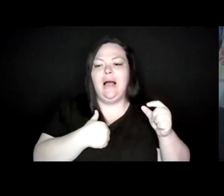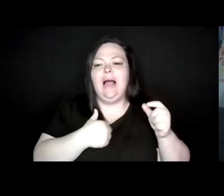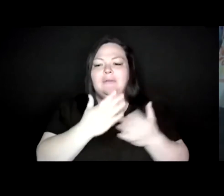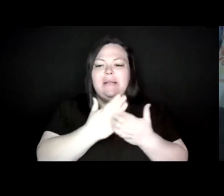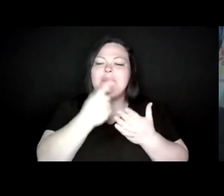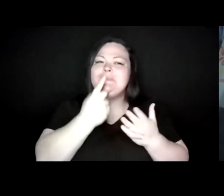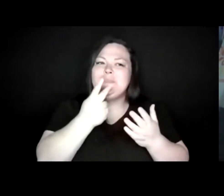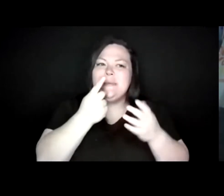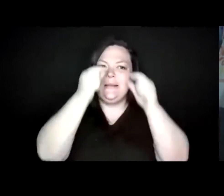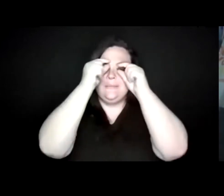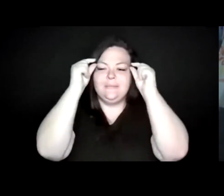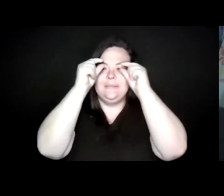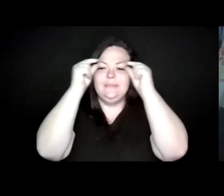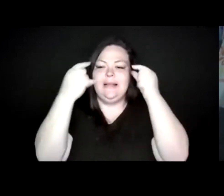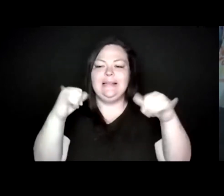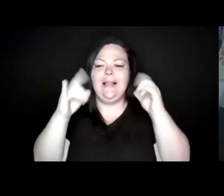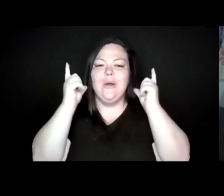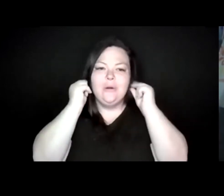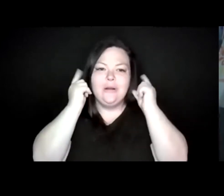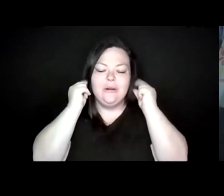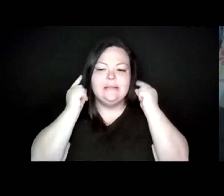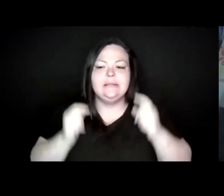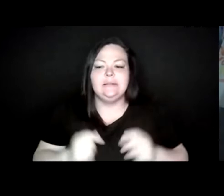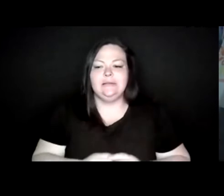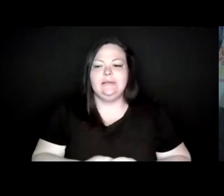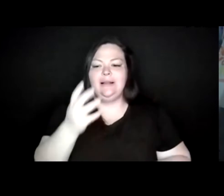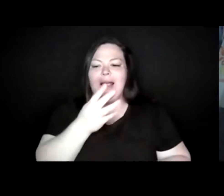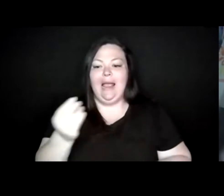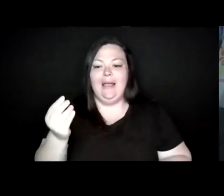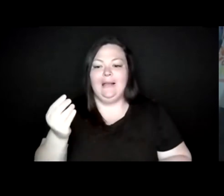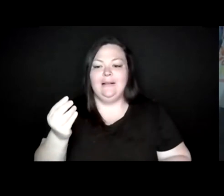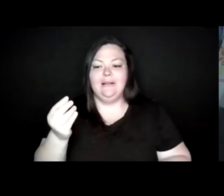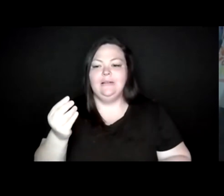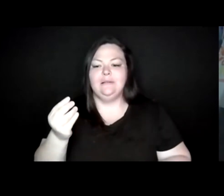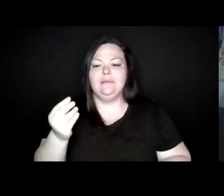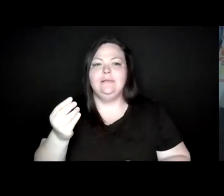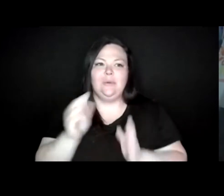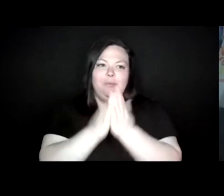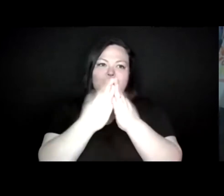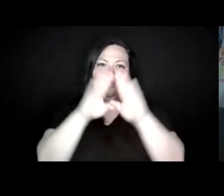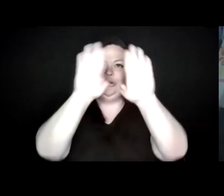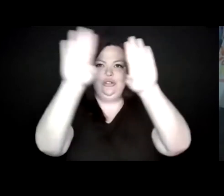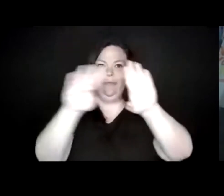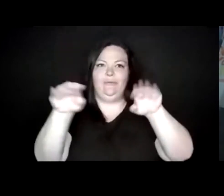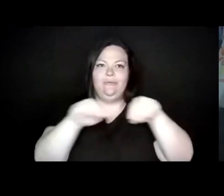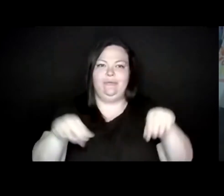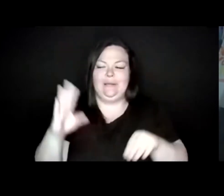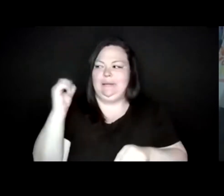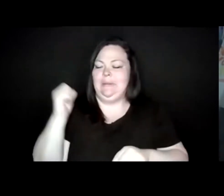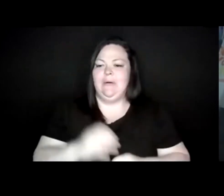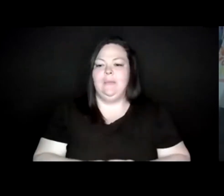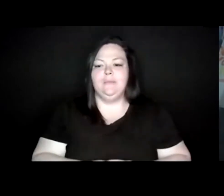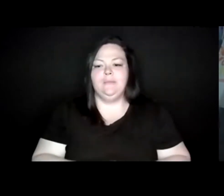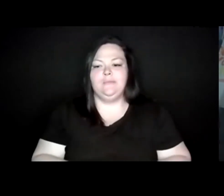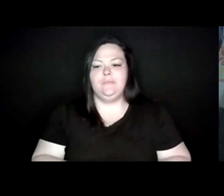on, um, some yellow earrings, um, and bookshelves in the background and the poem I'm going to